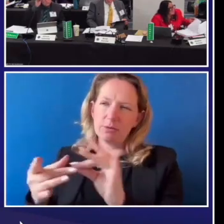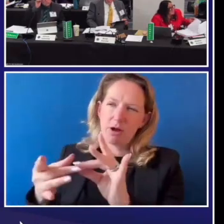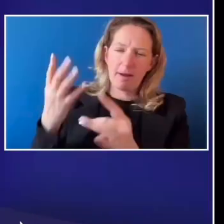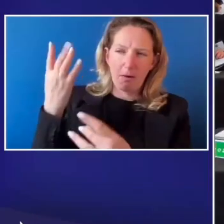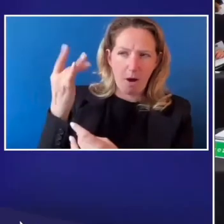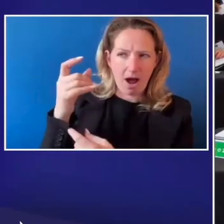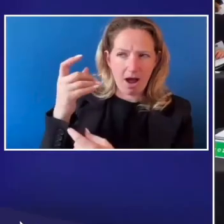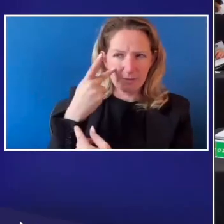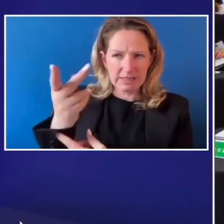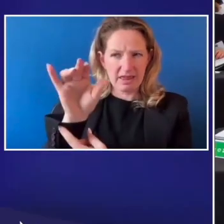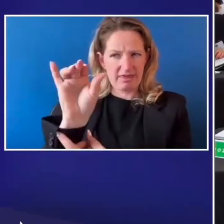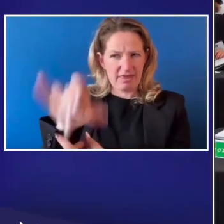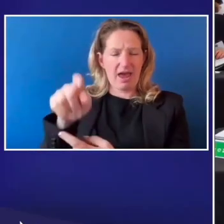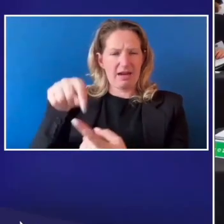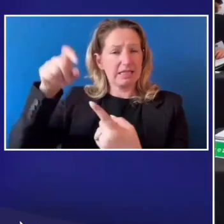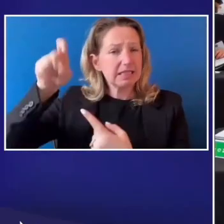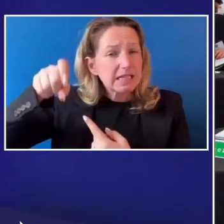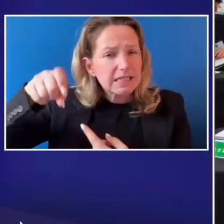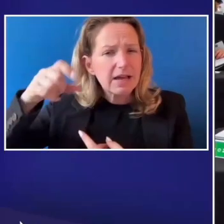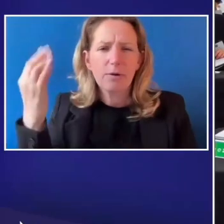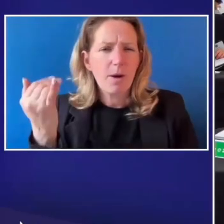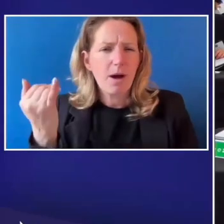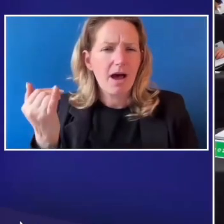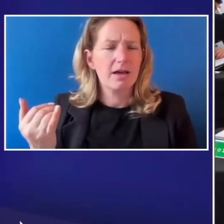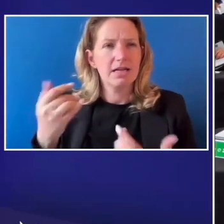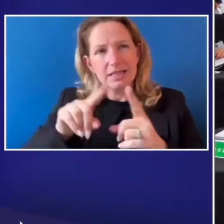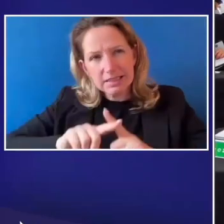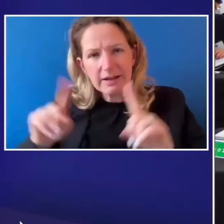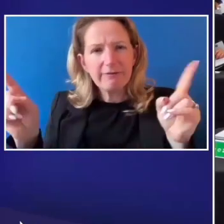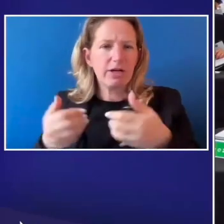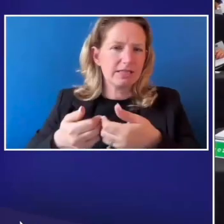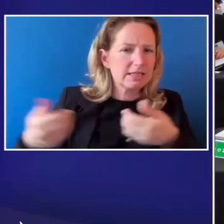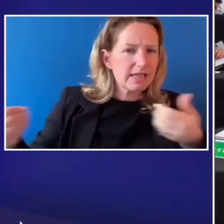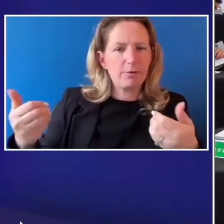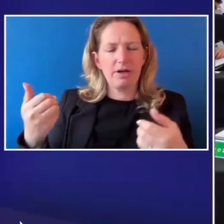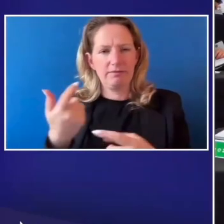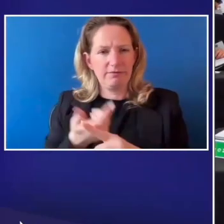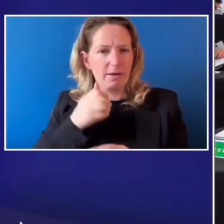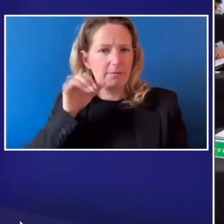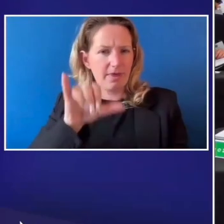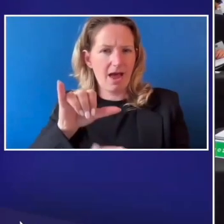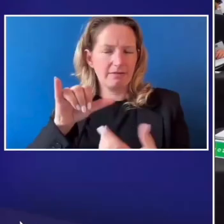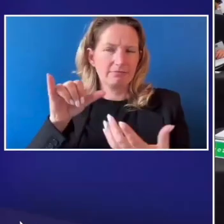which would be different and separate from the recognition process for the agency?